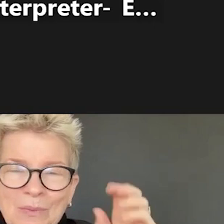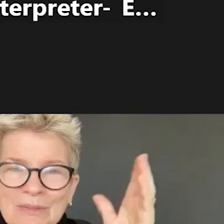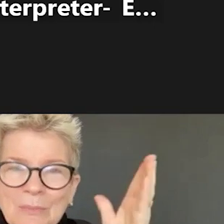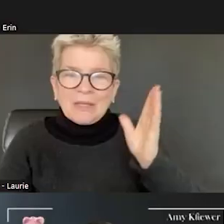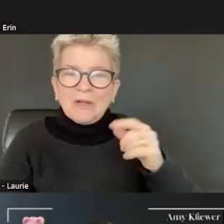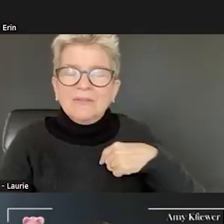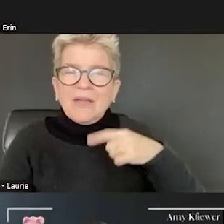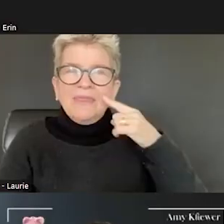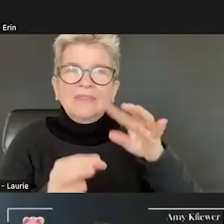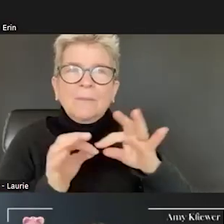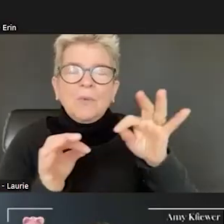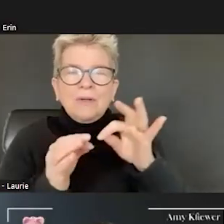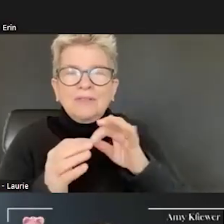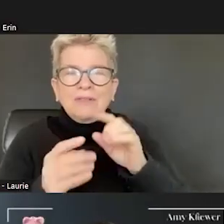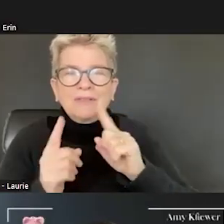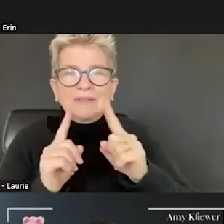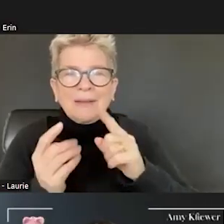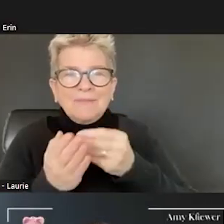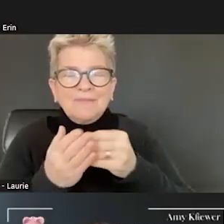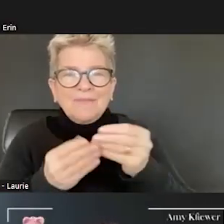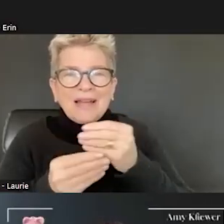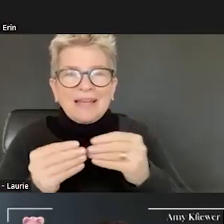we talked about at the beginning and kind of break away from what we think